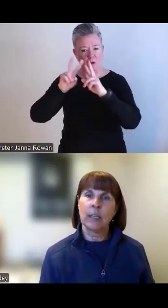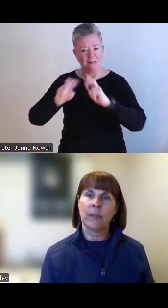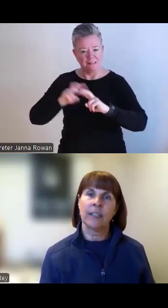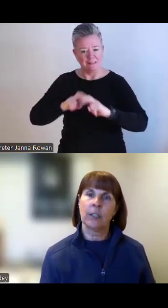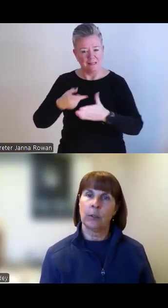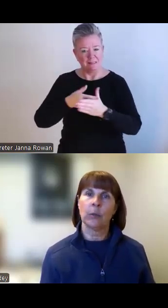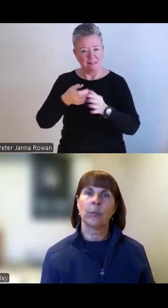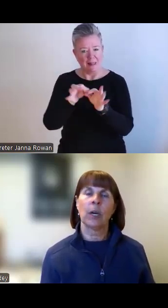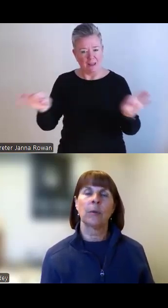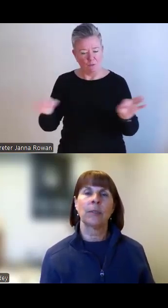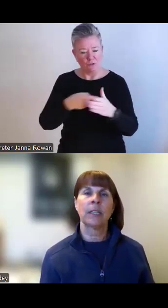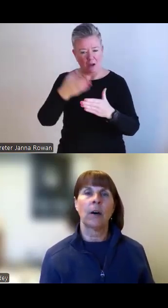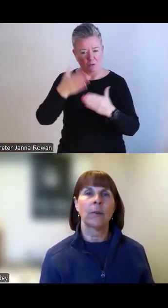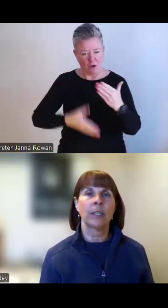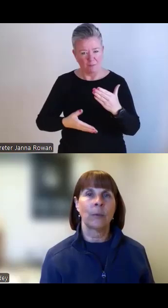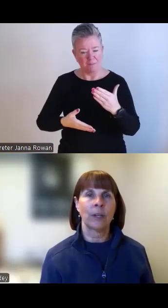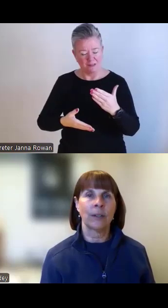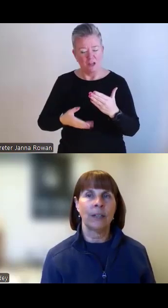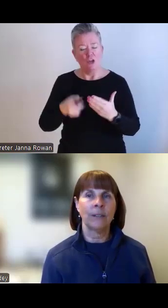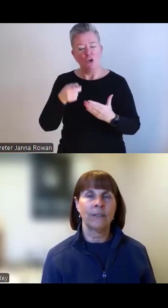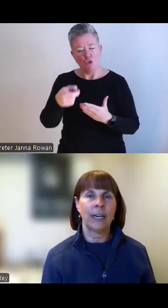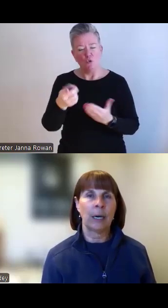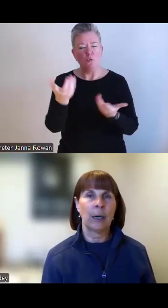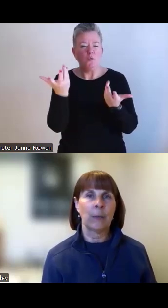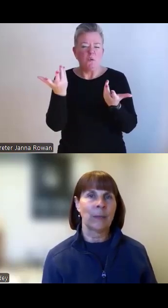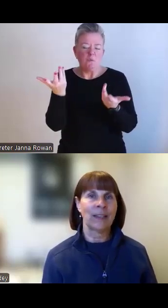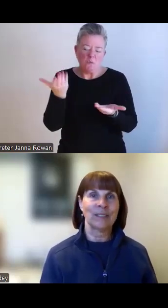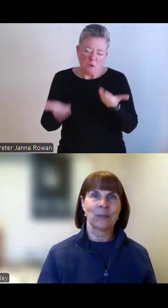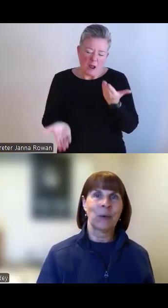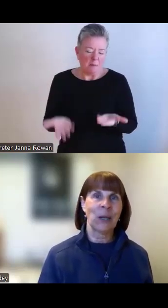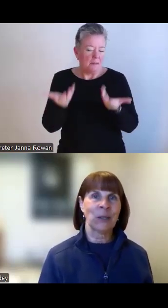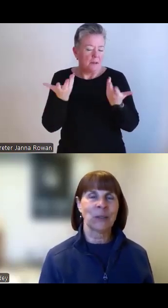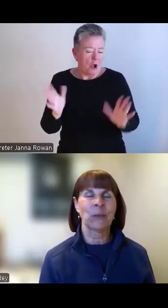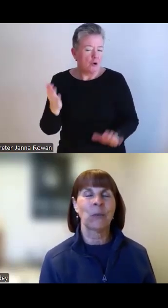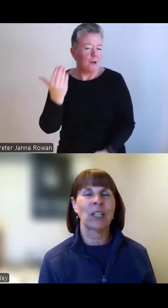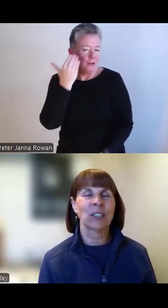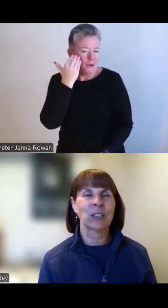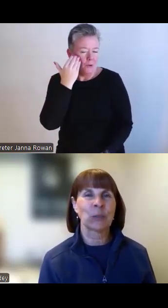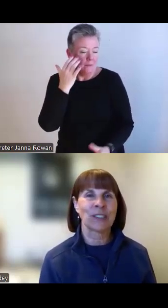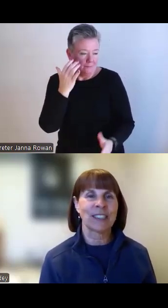That's something that you're probably already aware of, hence why you're watching this